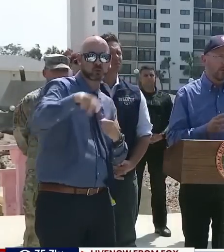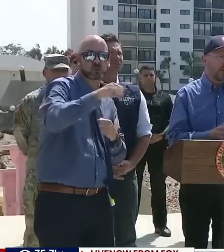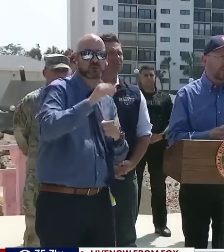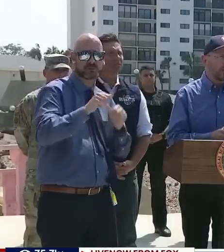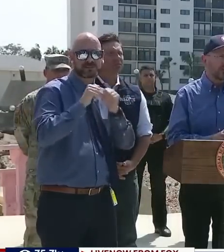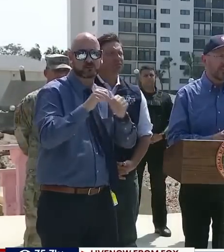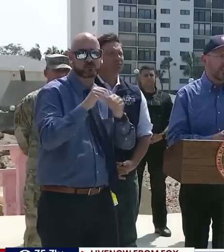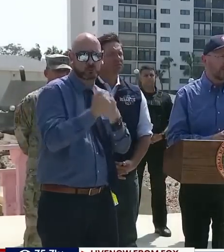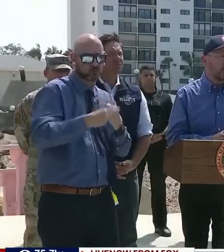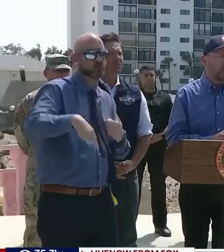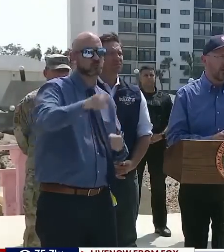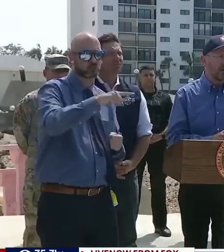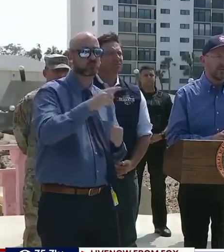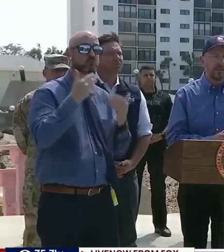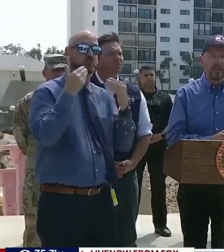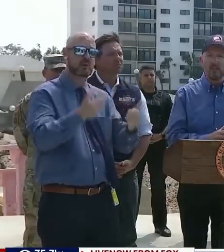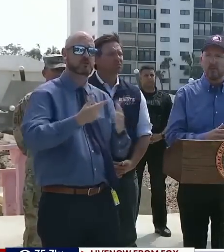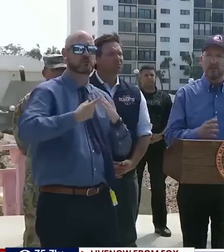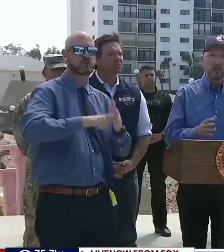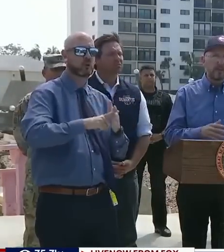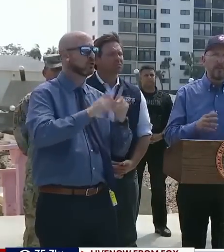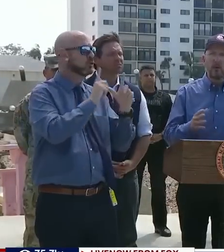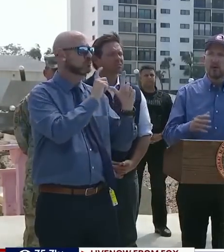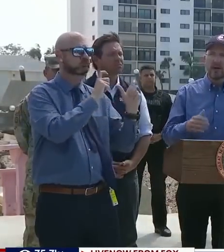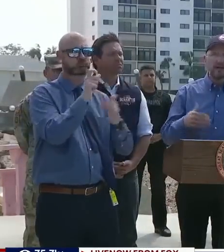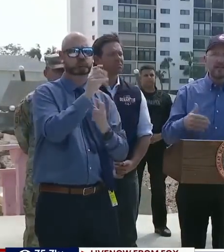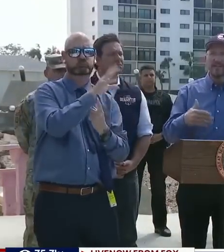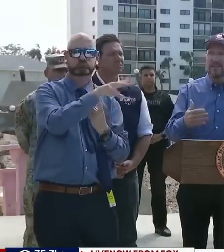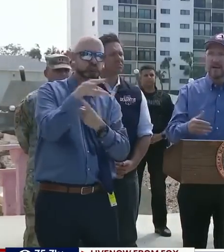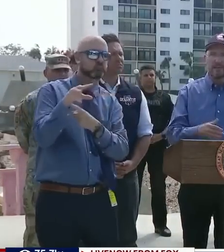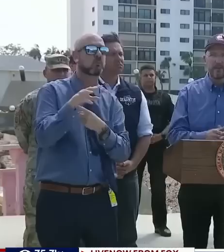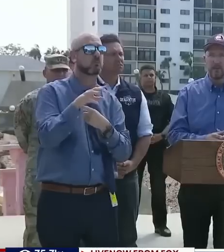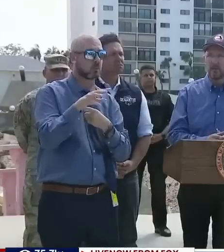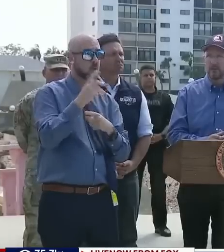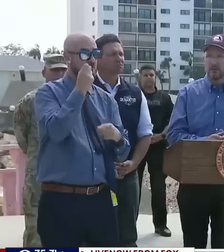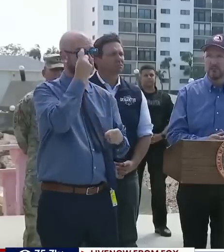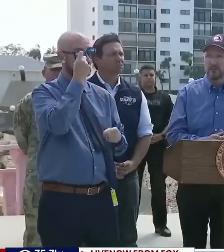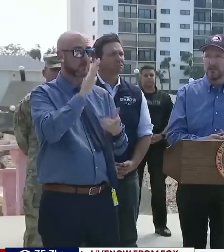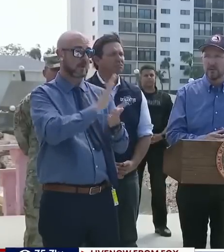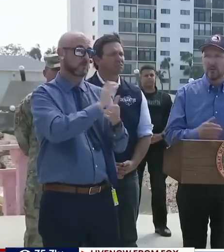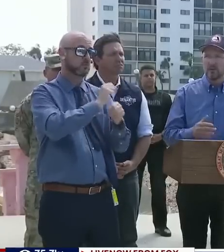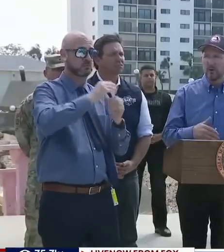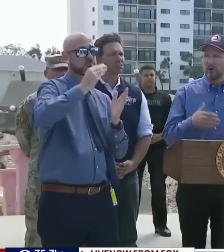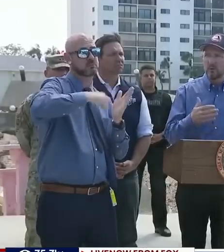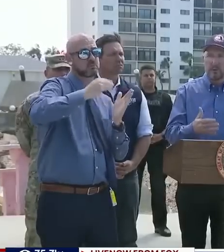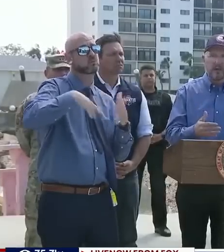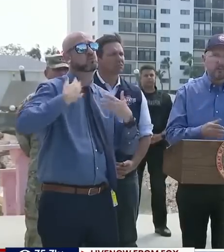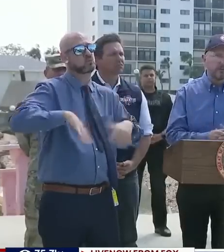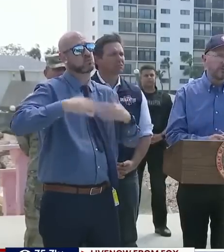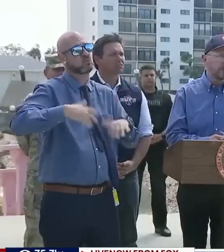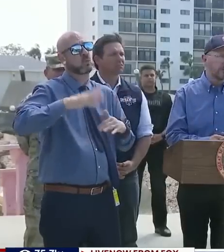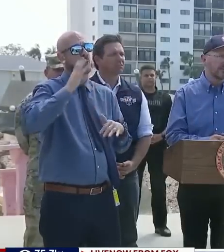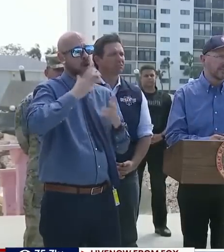Really appreciate that. So again in recap we're here for you. We're going to continue to be here for you. Go ahead and start taking those photographs.